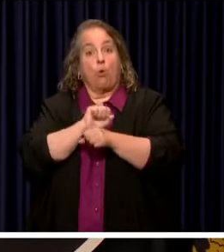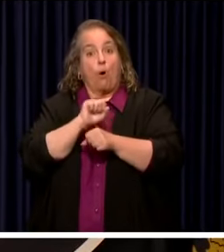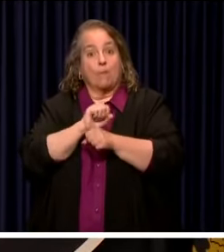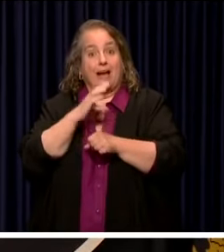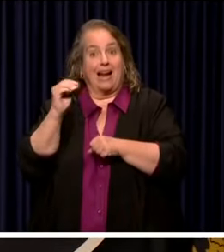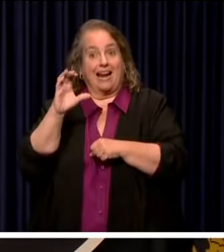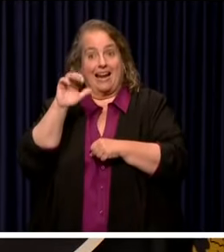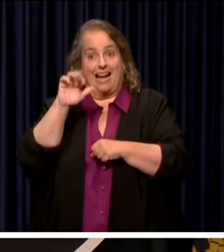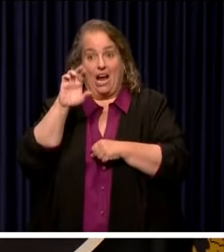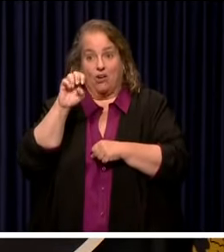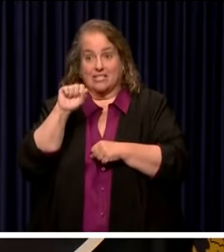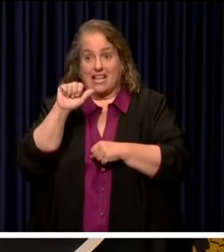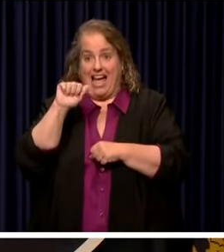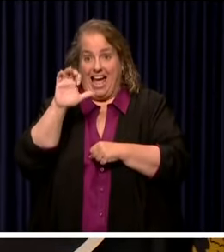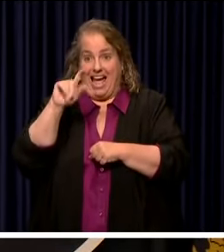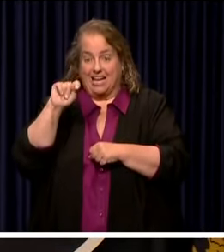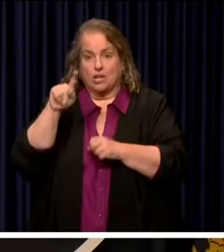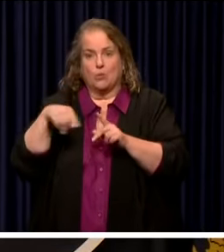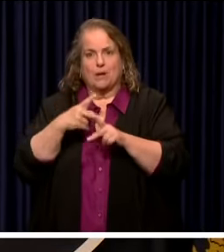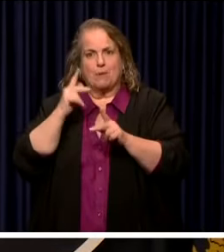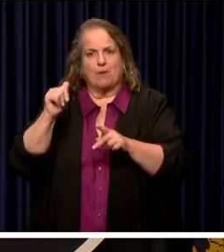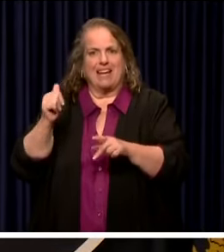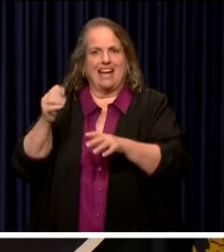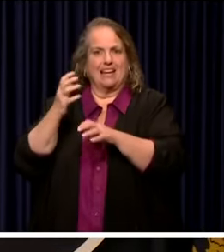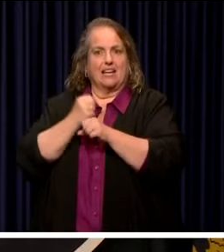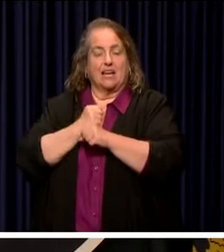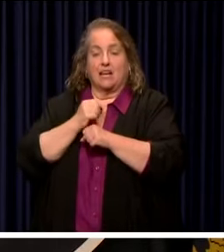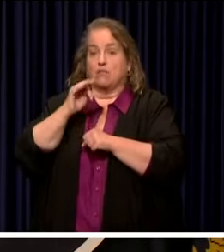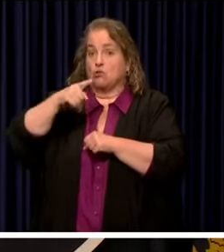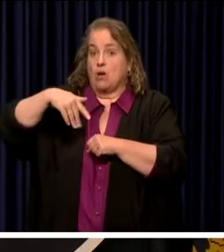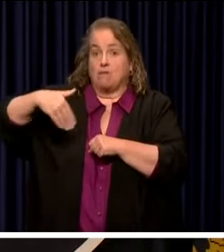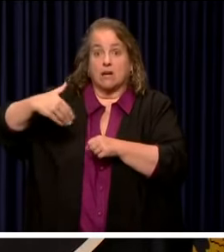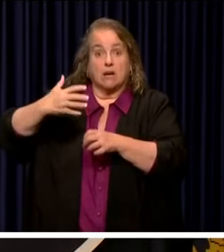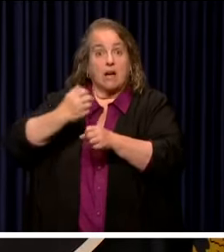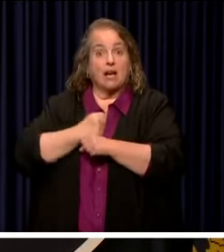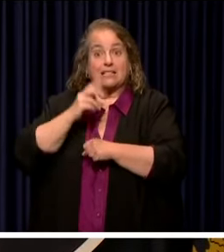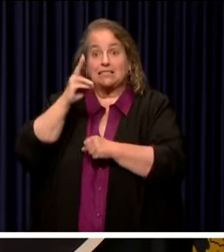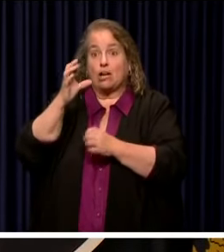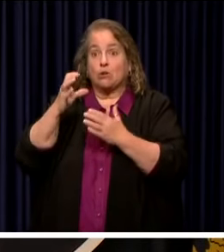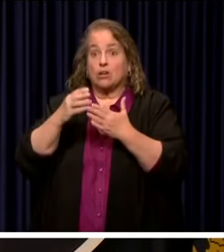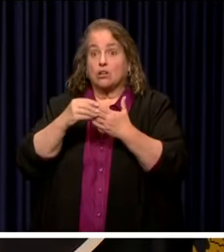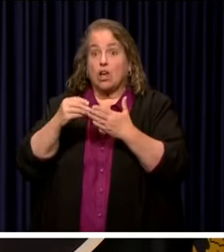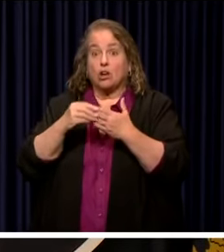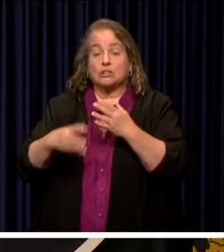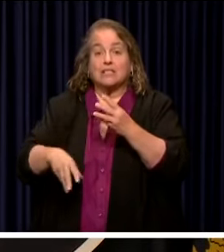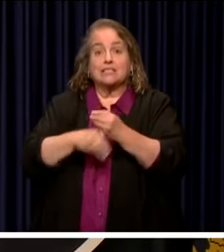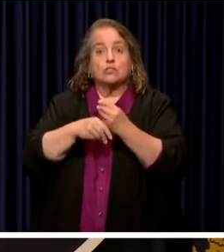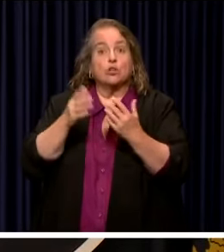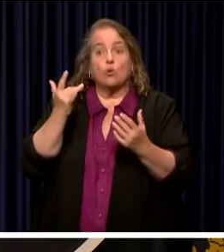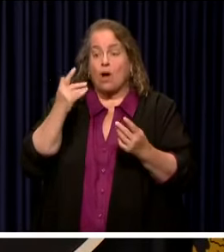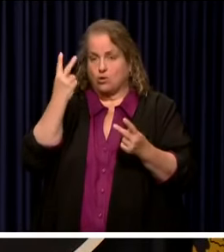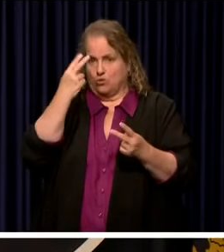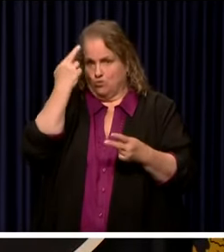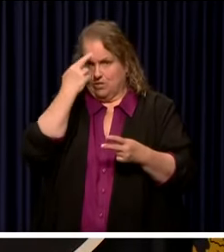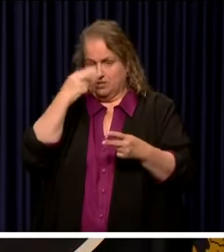INCREASING NUMBER OF CASES WITH THAT INCREASED TESTING? AND HOW CONCERN ARE YOU ABOUT THAT?